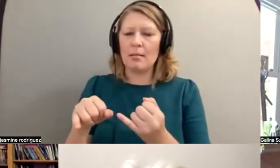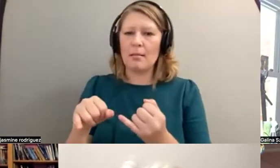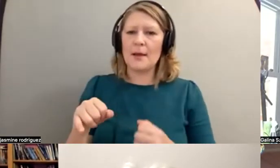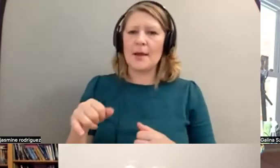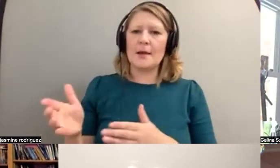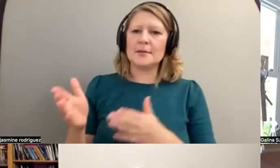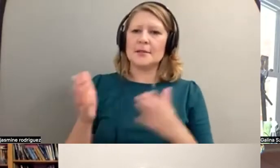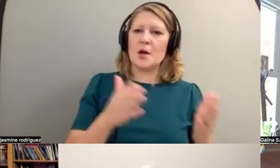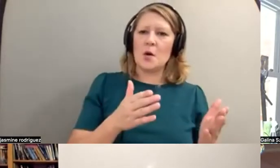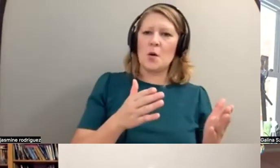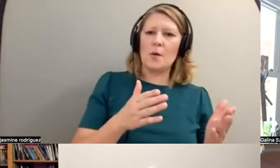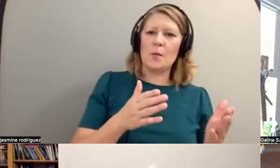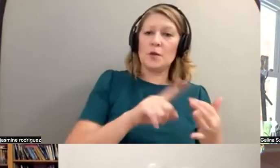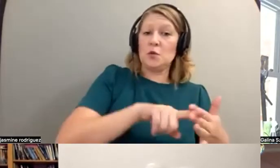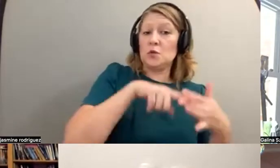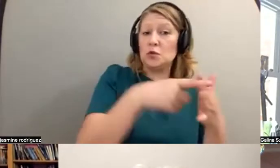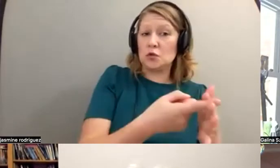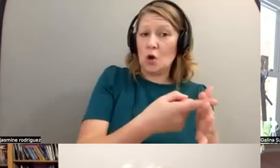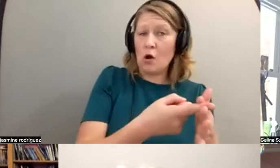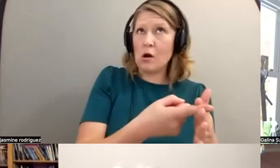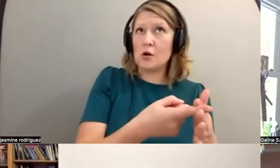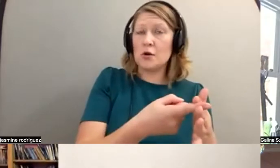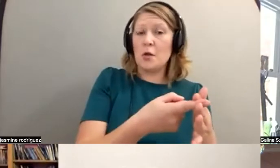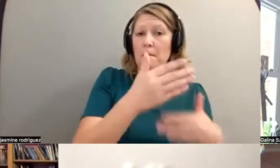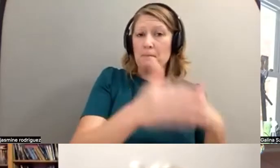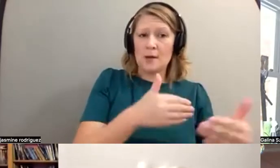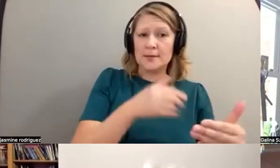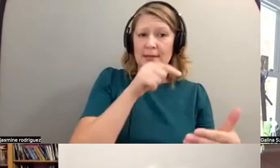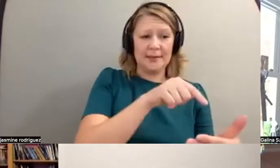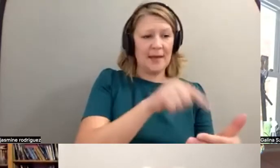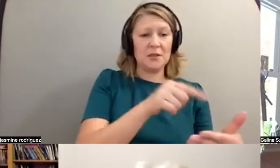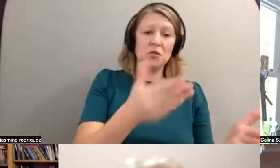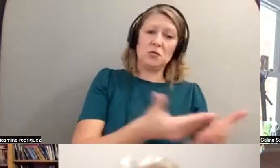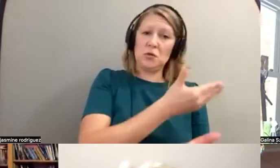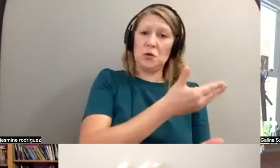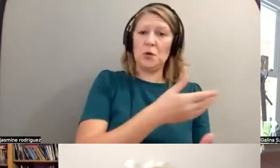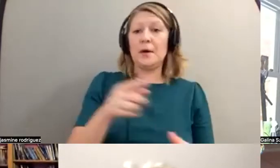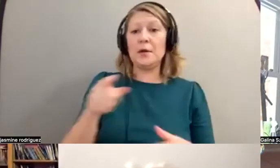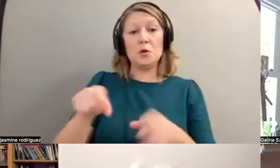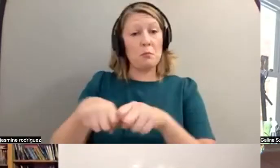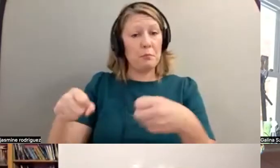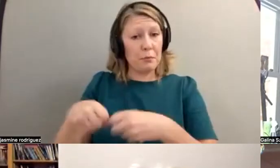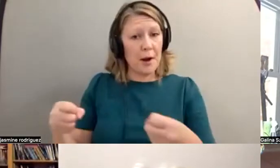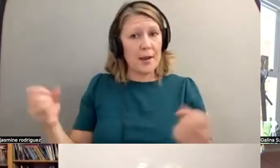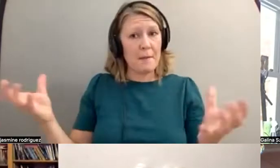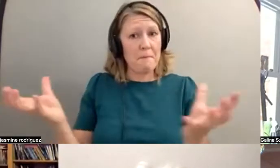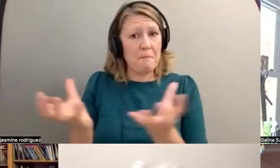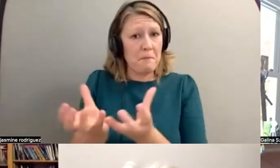It's, it's like, I don't know, personal growth and, you know, people have pain and grow through the pain. Somehow it's just a very wonderful image!